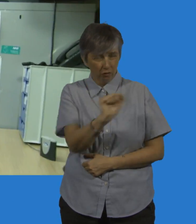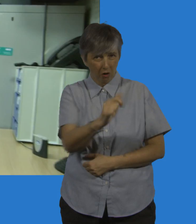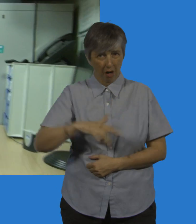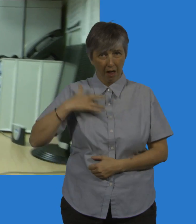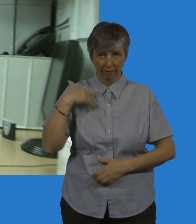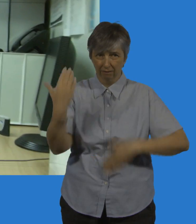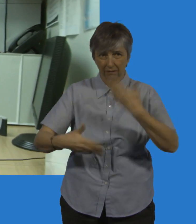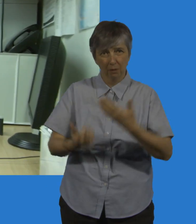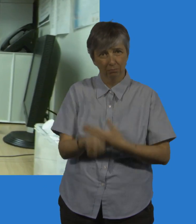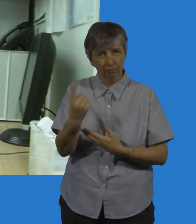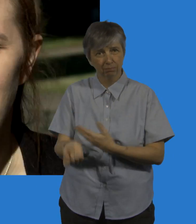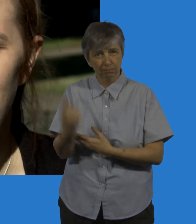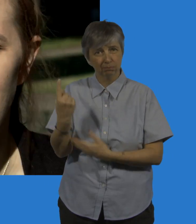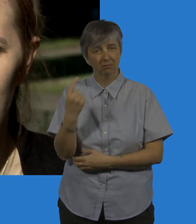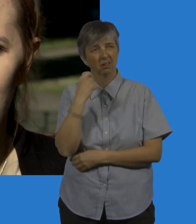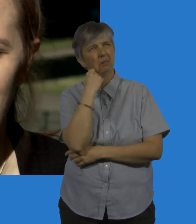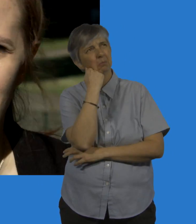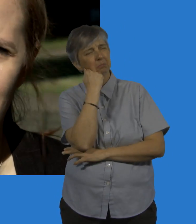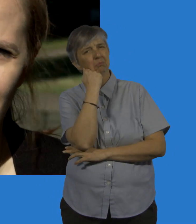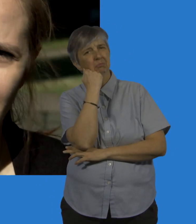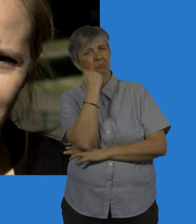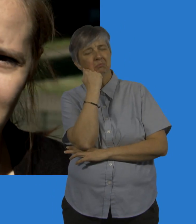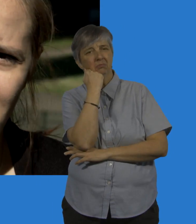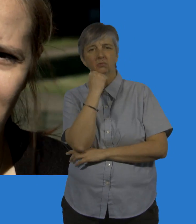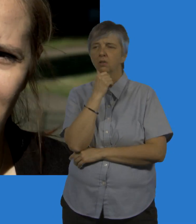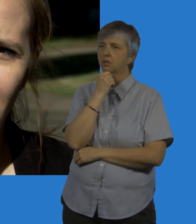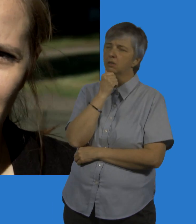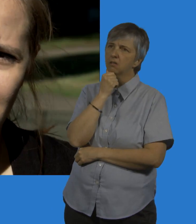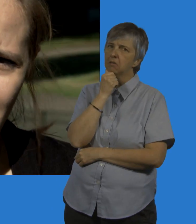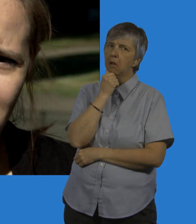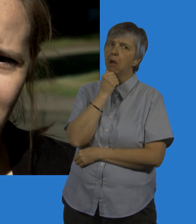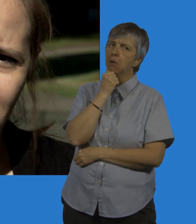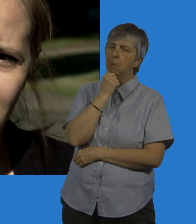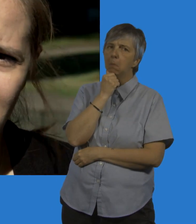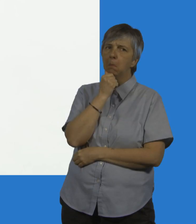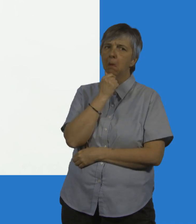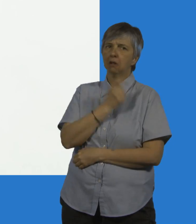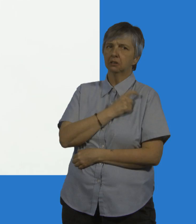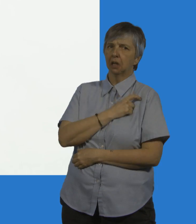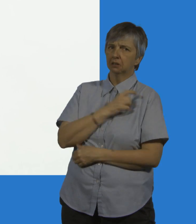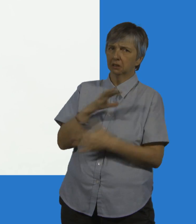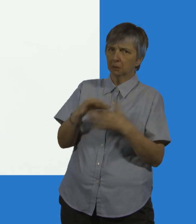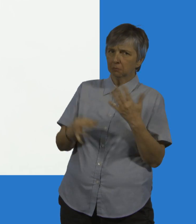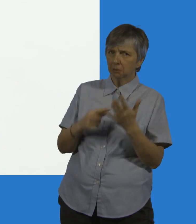that was going on in my life. Alexandra: The physical symptoms of anxiety, he was suggesting that I had all of these things – and at